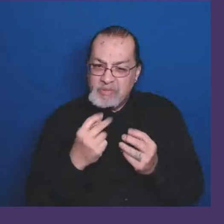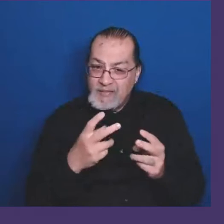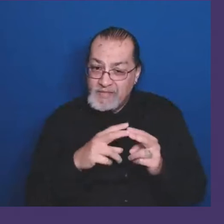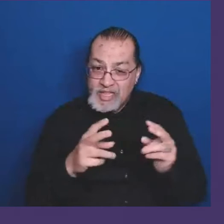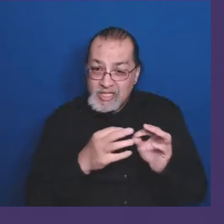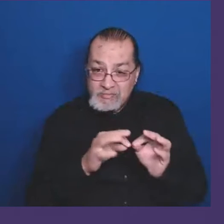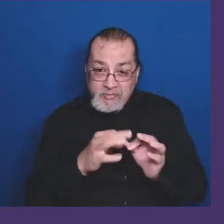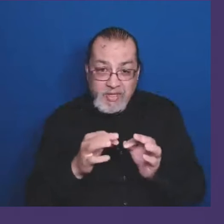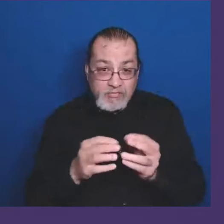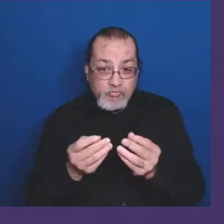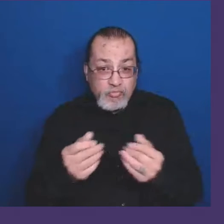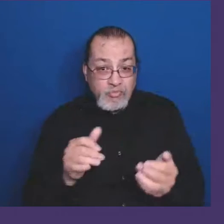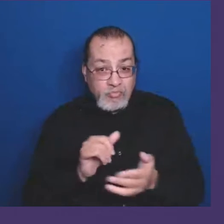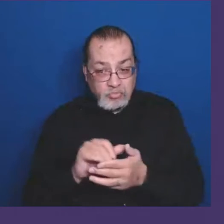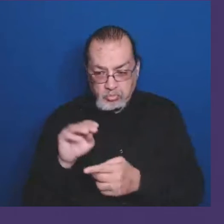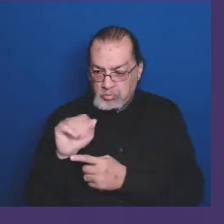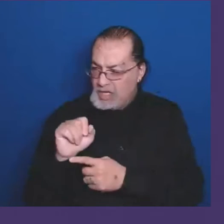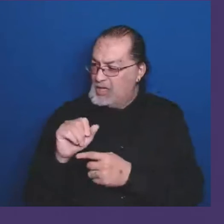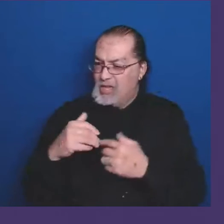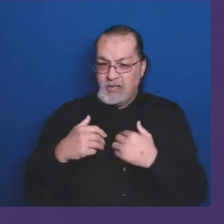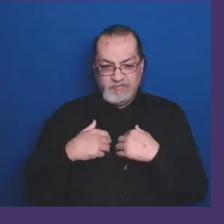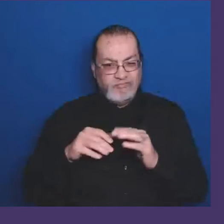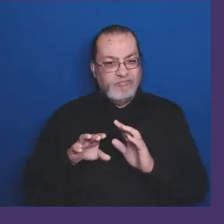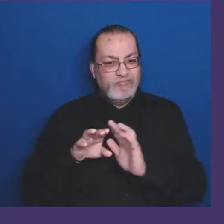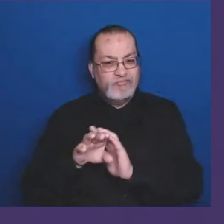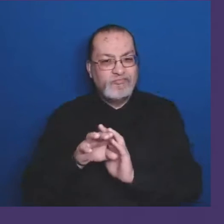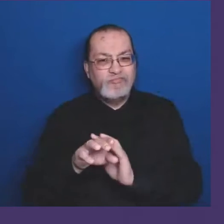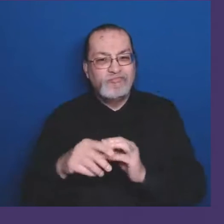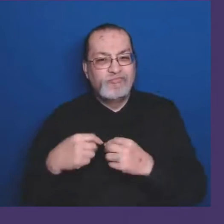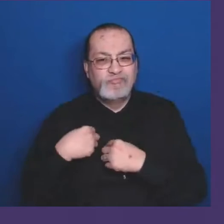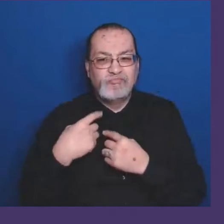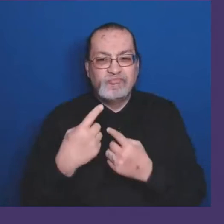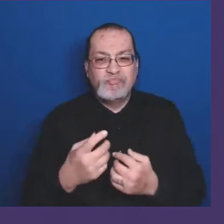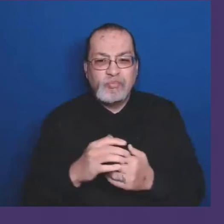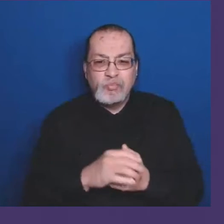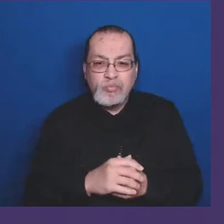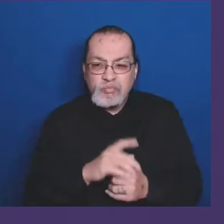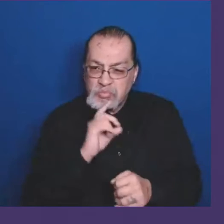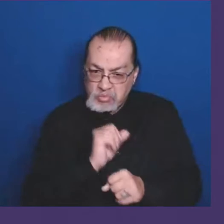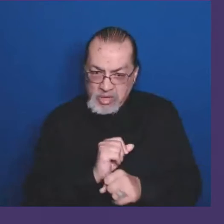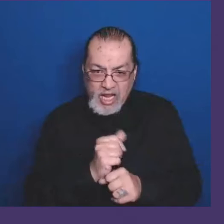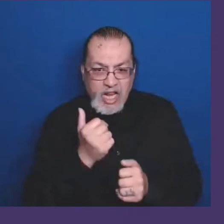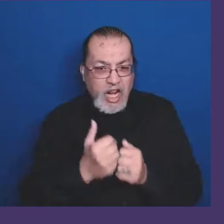that actually everybody can get behind. We know that diverse thinking